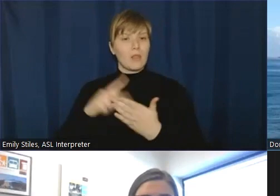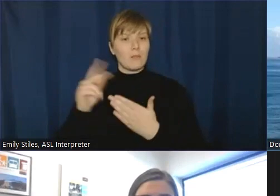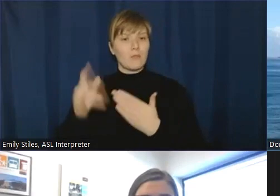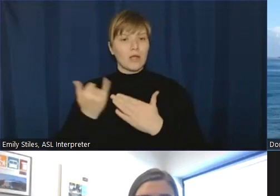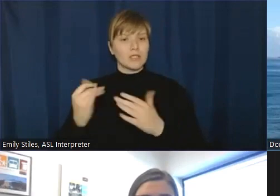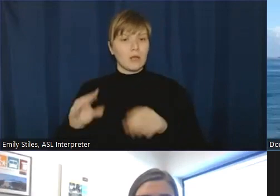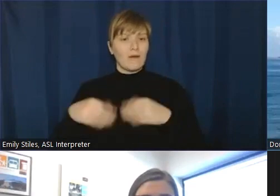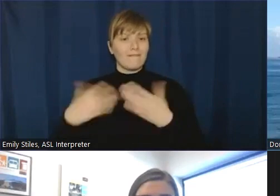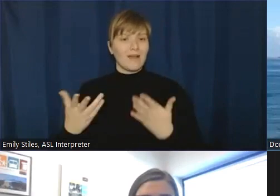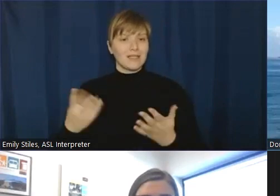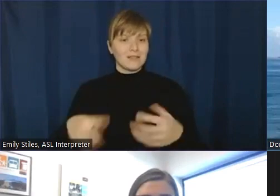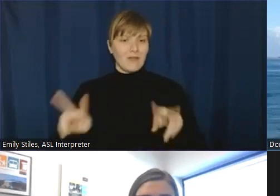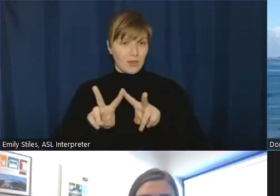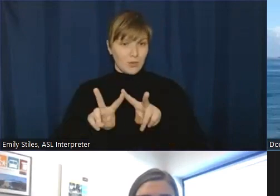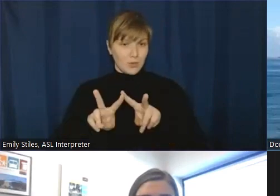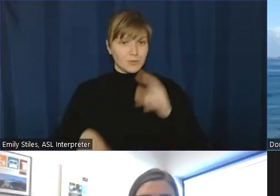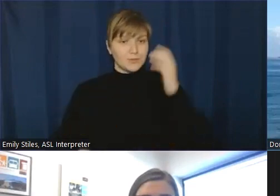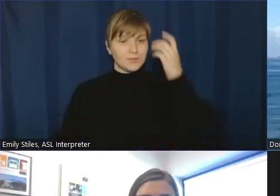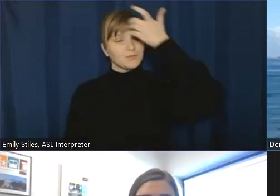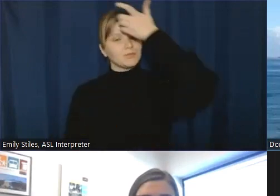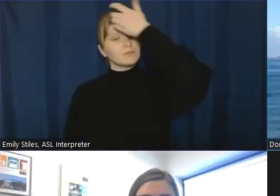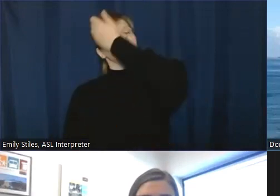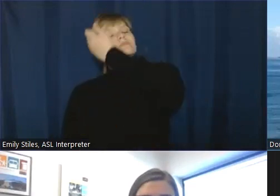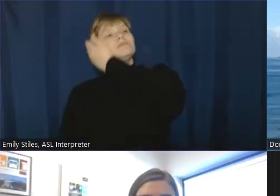Thank you. I would like to ask this question of all of you.